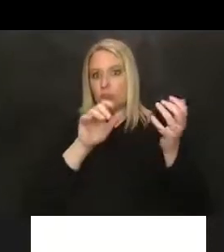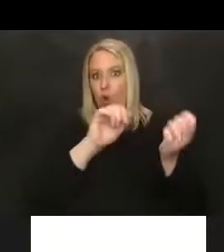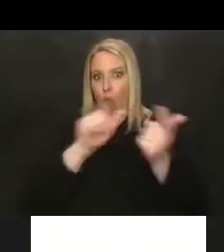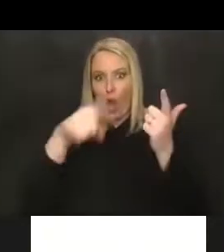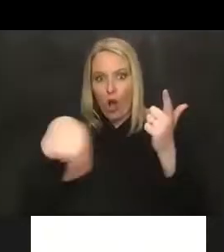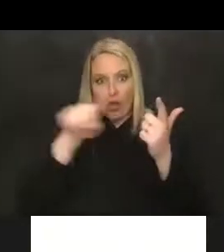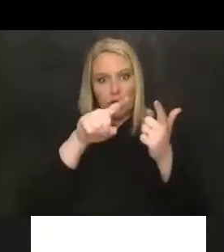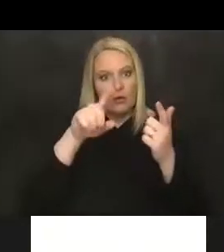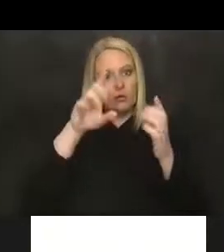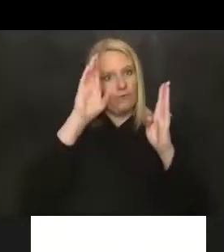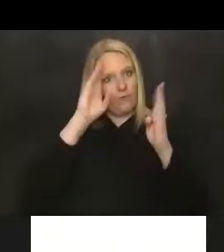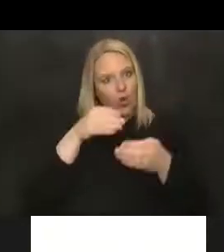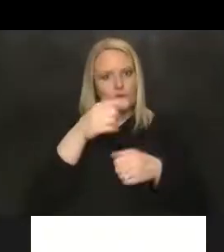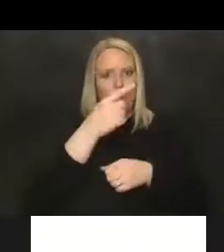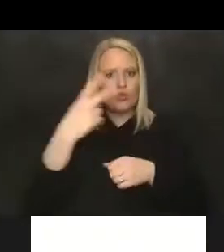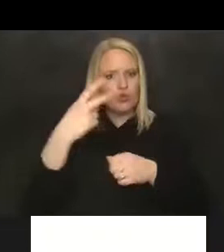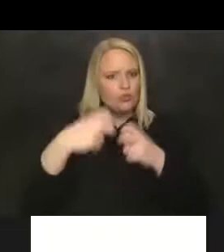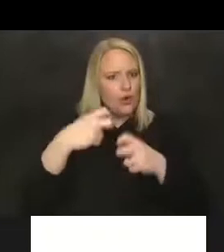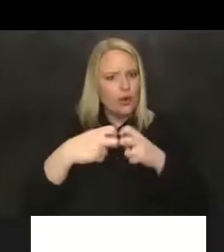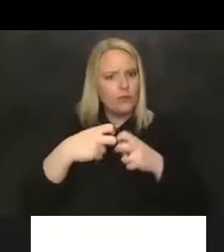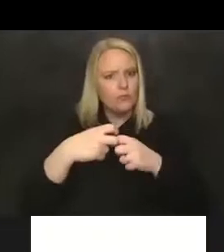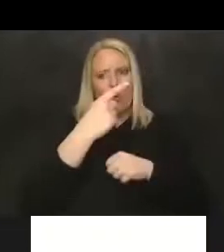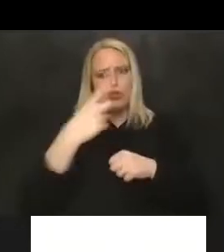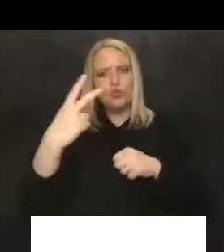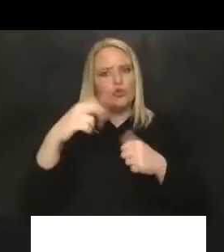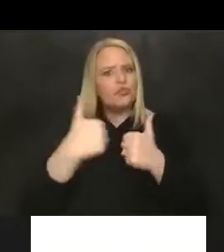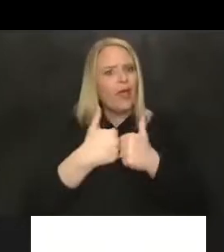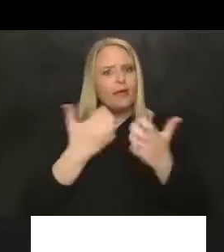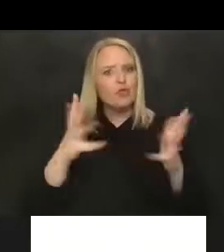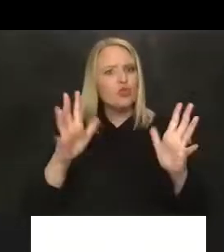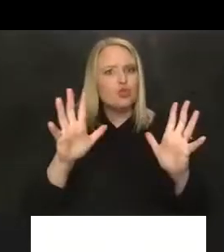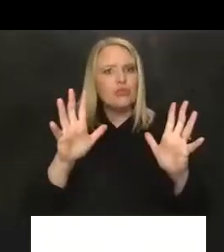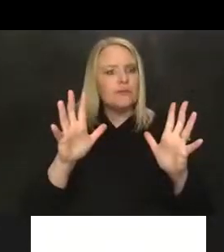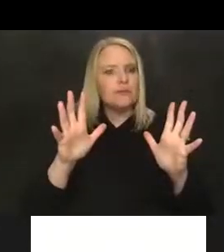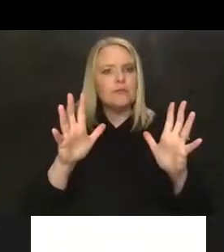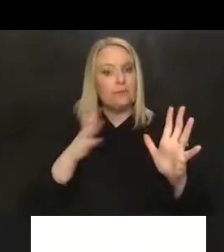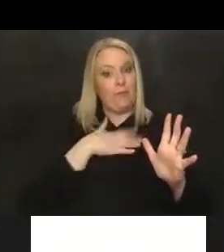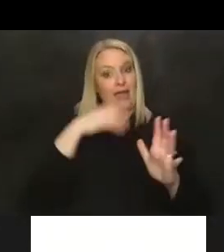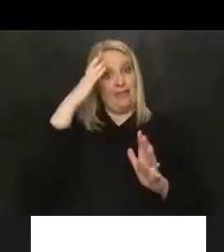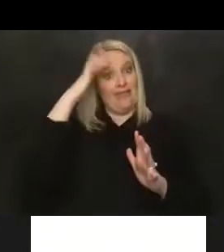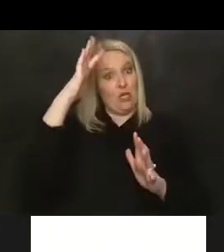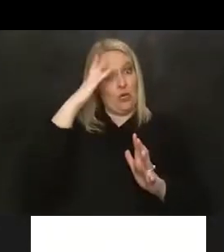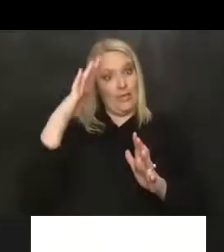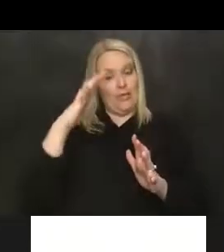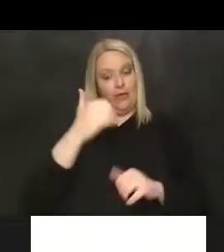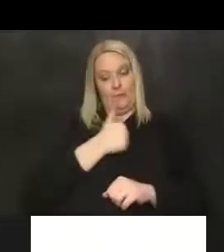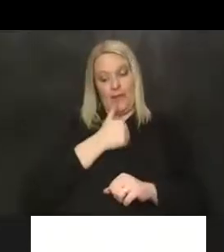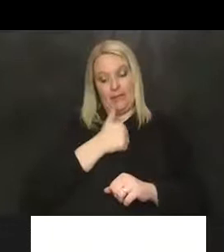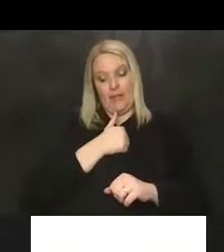like, one or two problems, one or two challenges, and my theory is that as I am making work, I have to